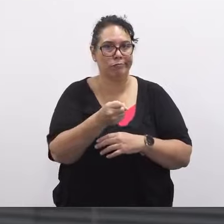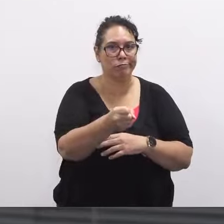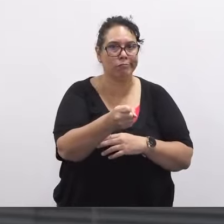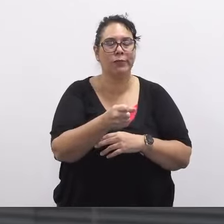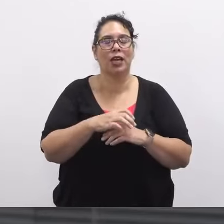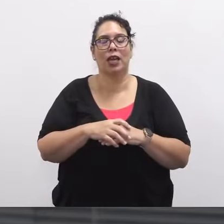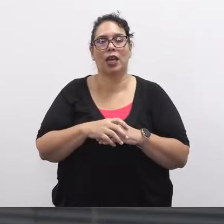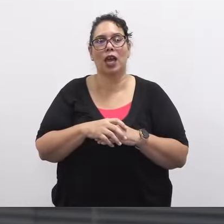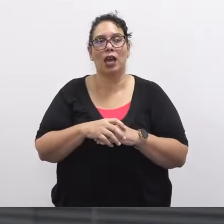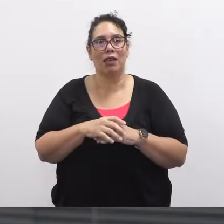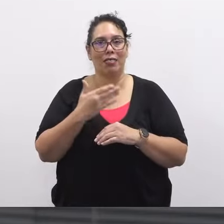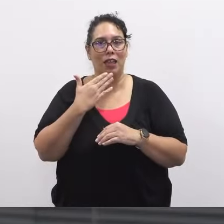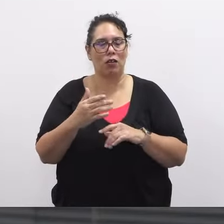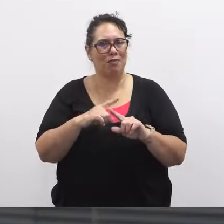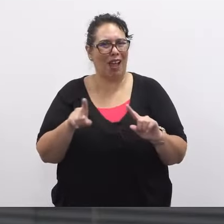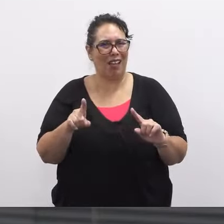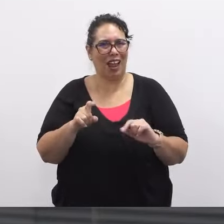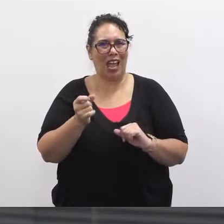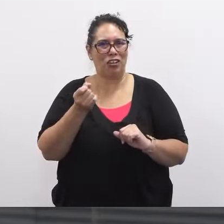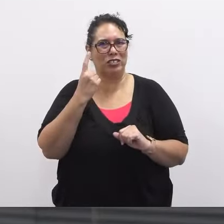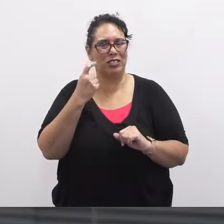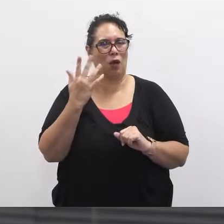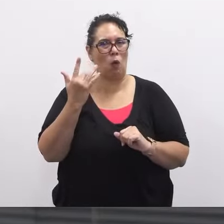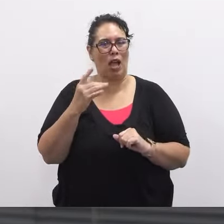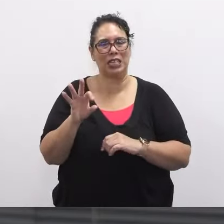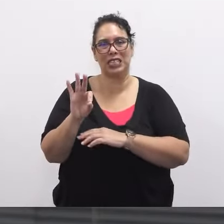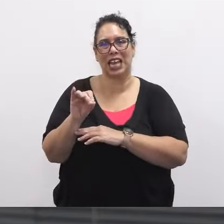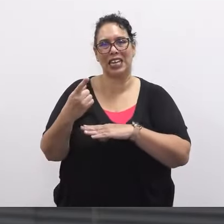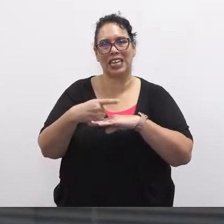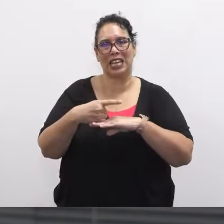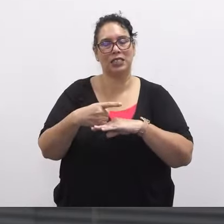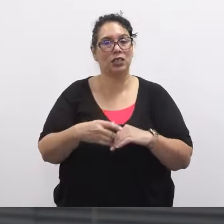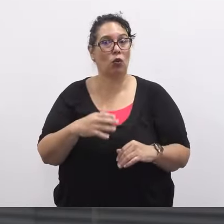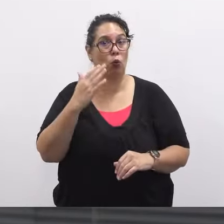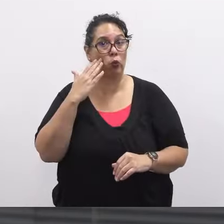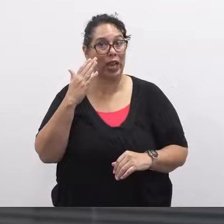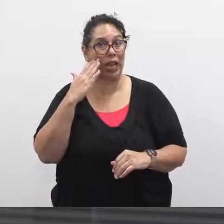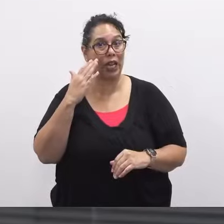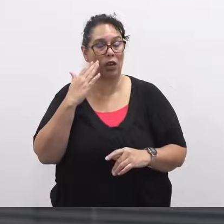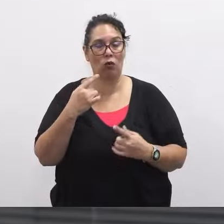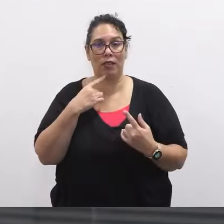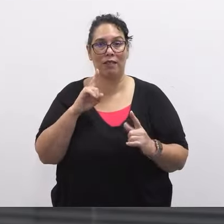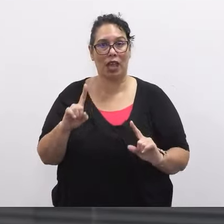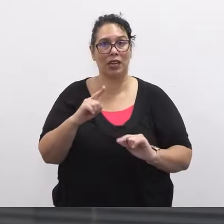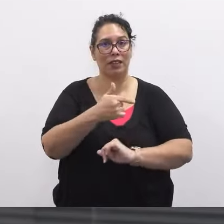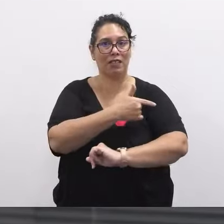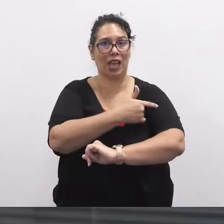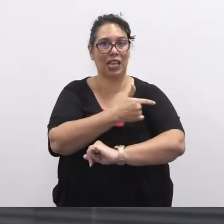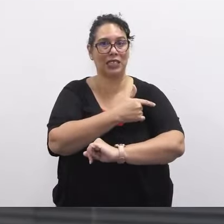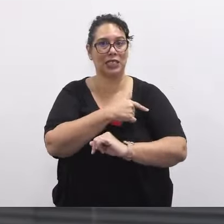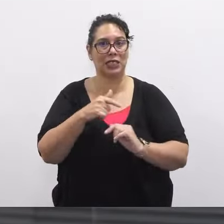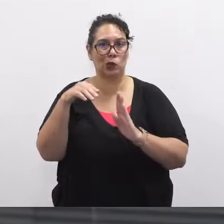But I don't understand why it's 90 days. We know that the effectiveness of the vaccine wanes, you all know it.